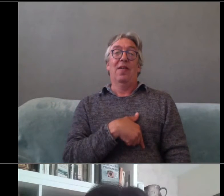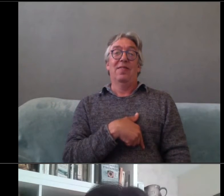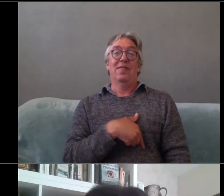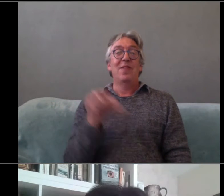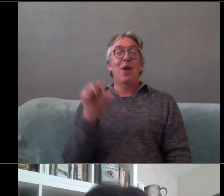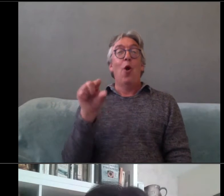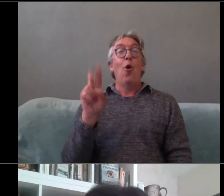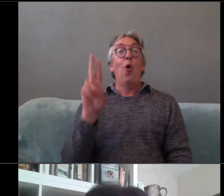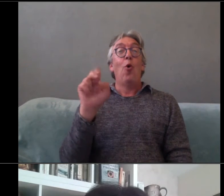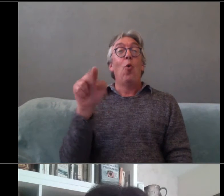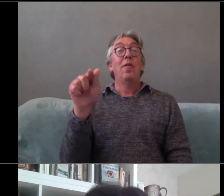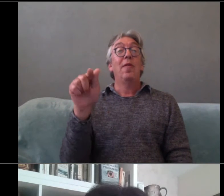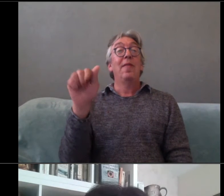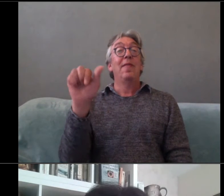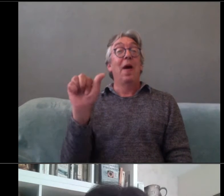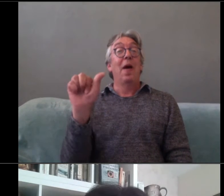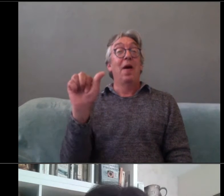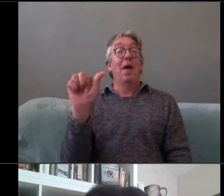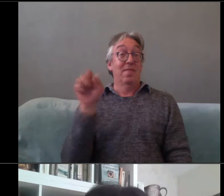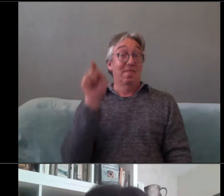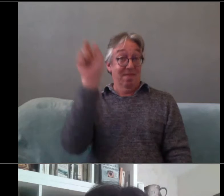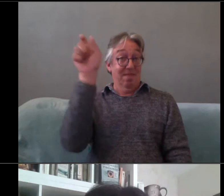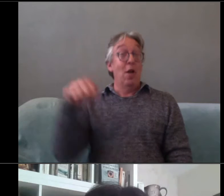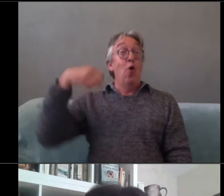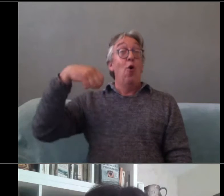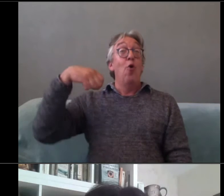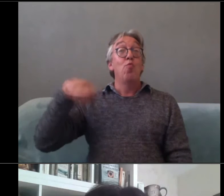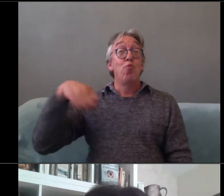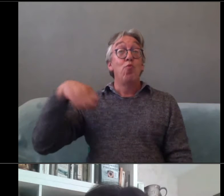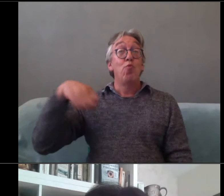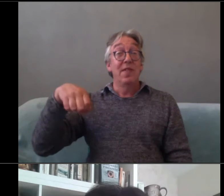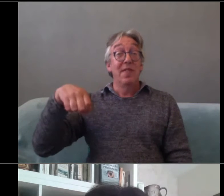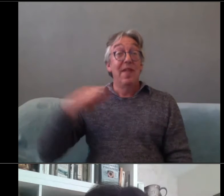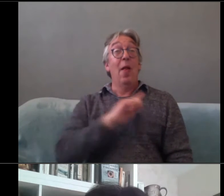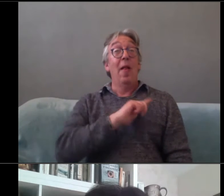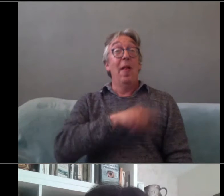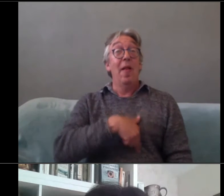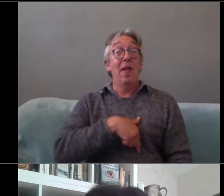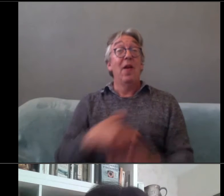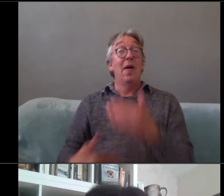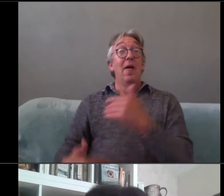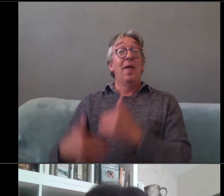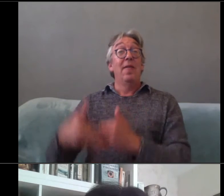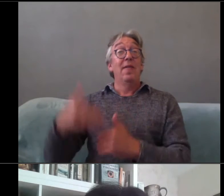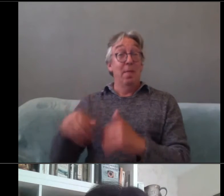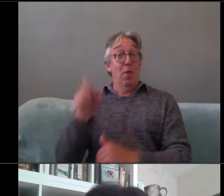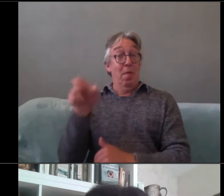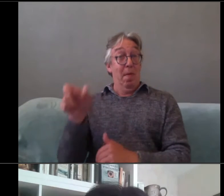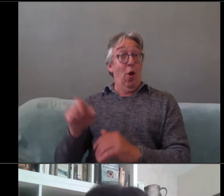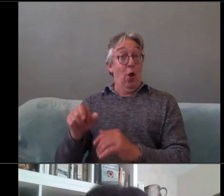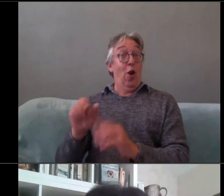She works in the umbrella body of disability organisations, Sustento.